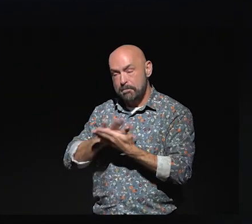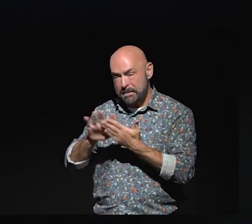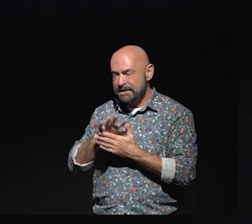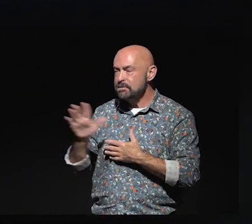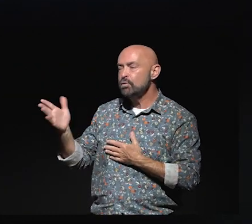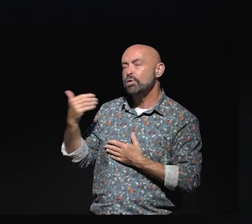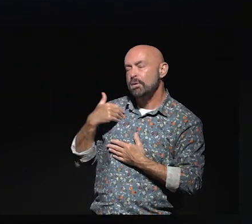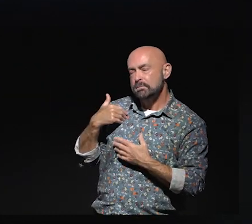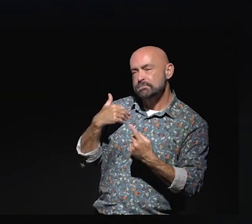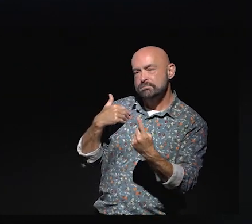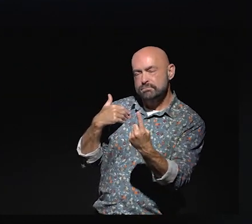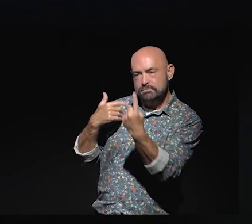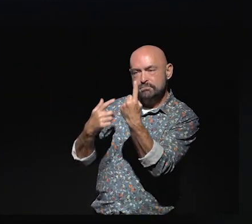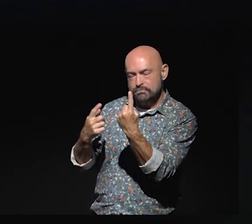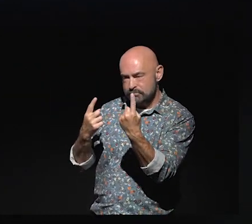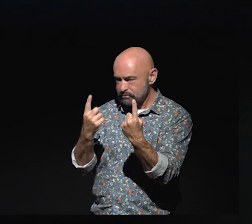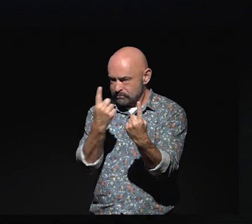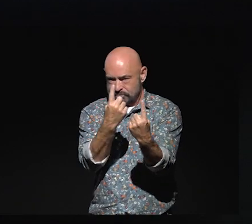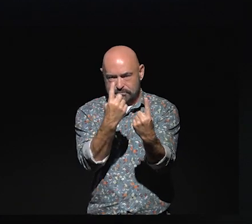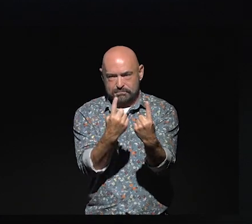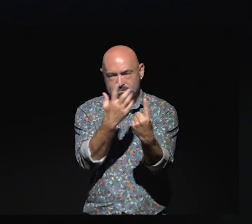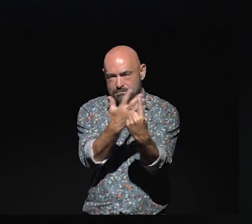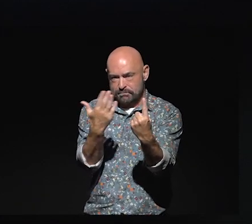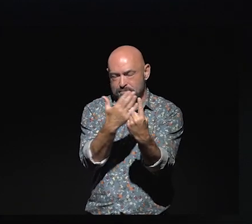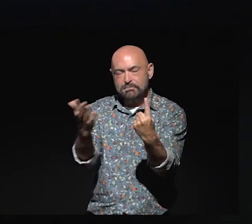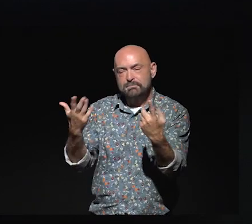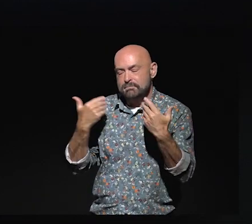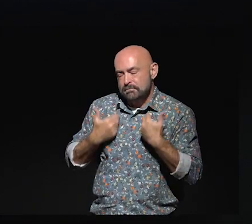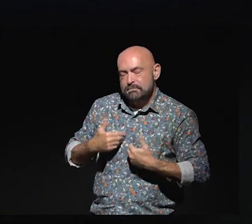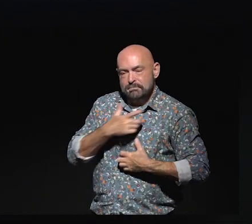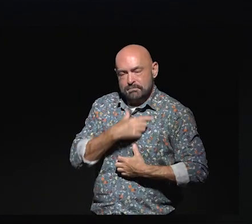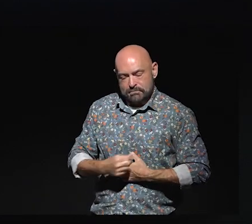We see the rather overly ornate jewellery on her fingers,